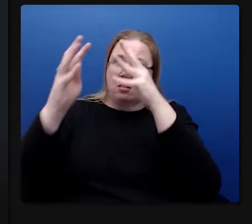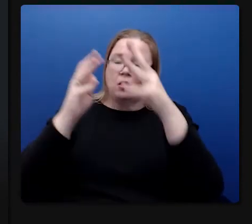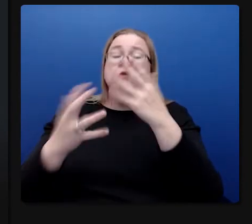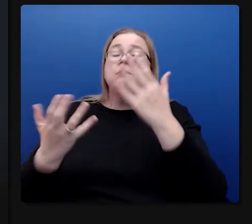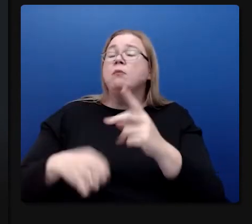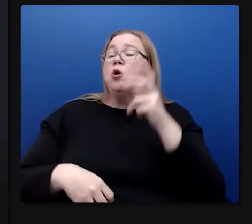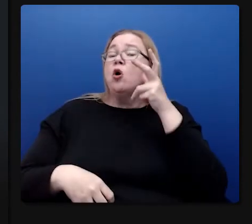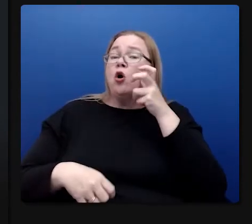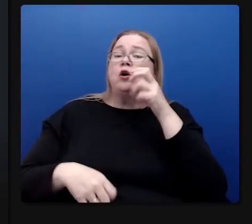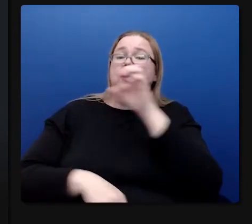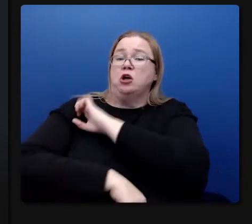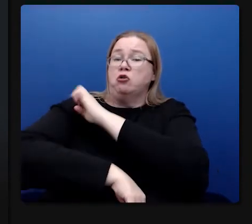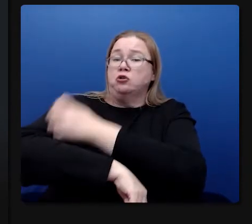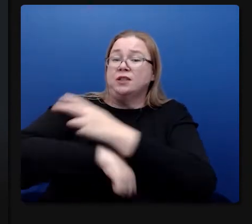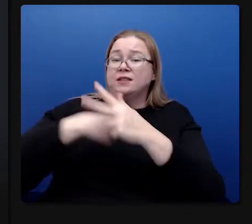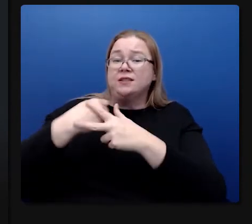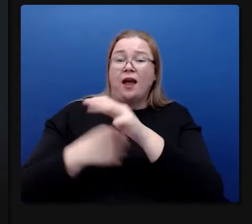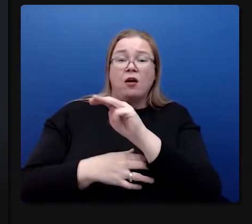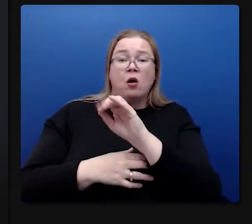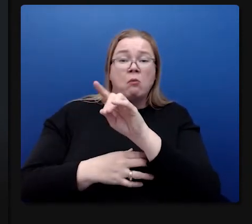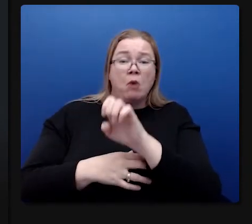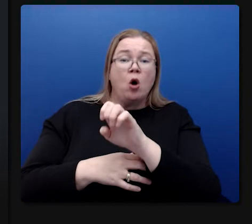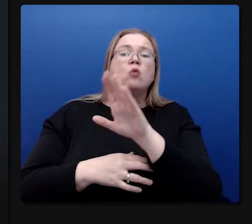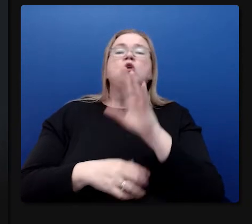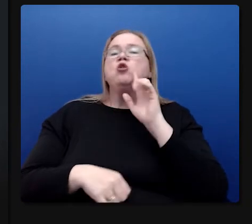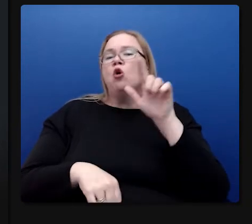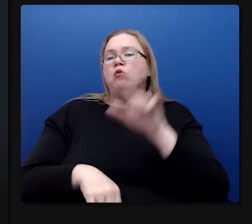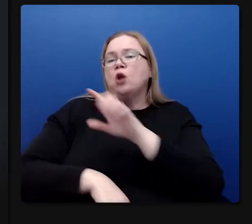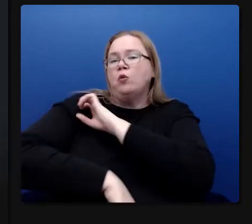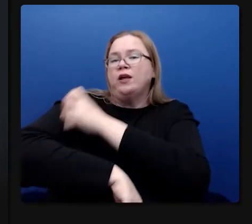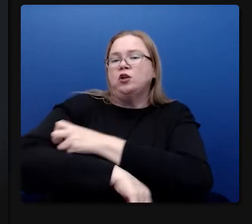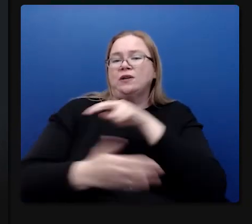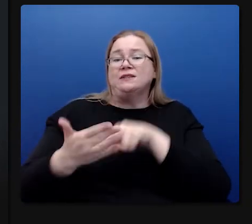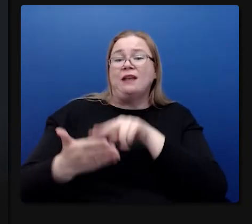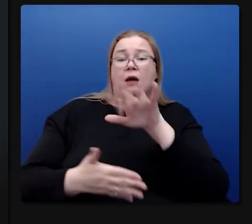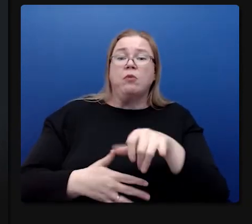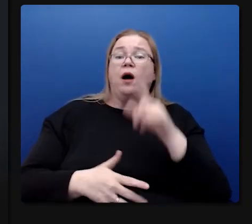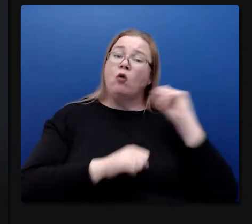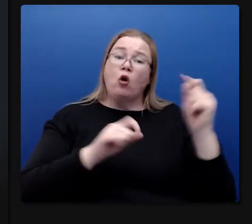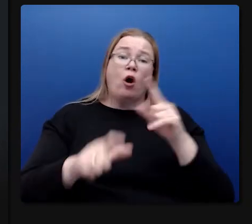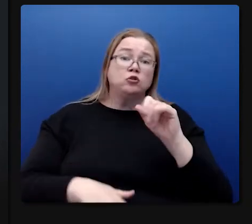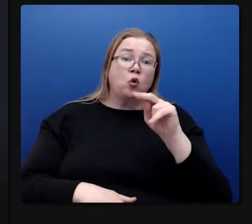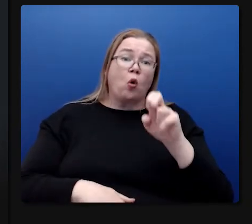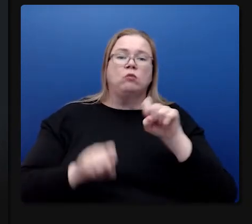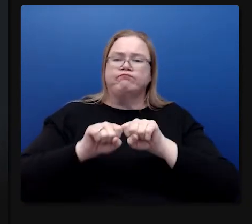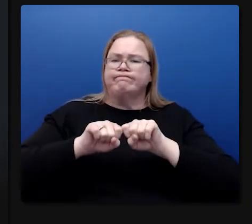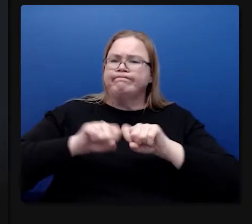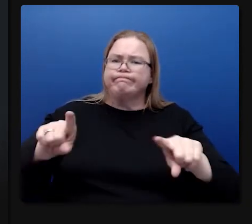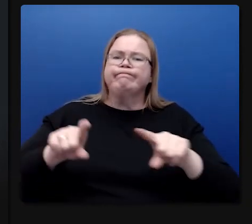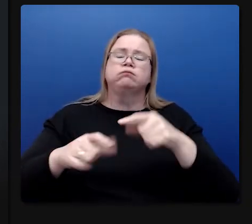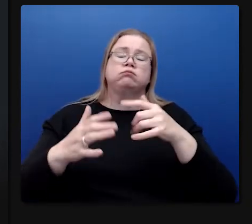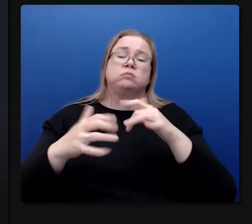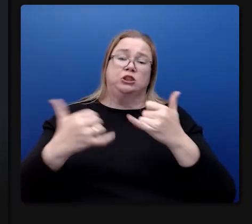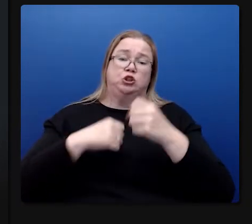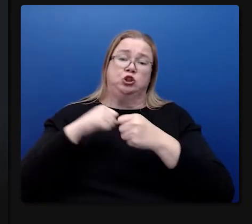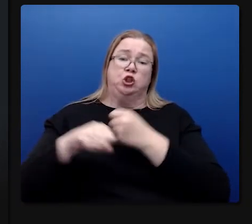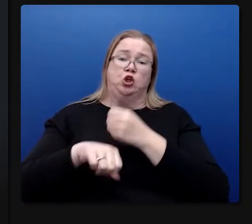You might have already heard of energy-saver mode on the console, the low energy standby mode for all consoles that was pushed out earlier this year.